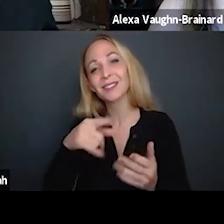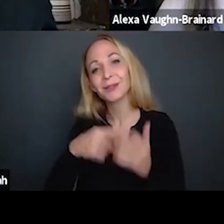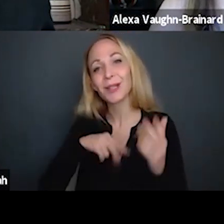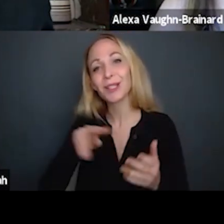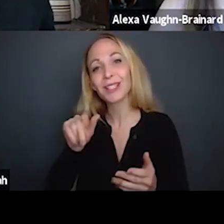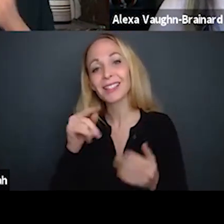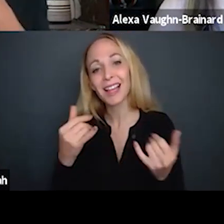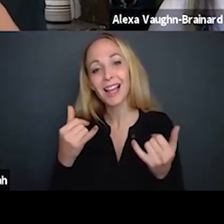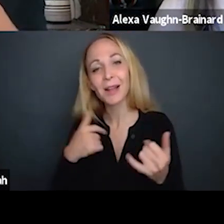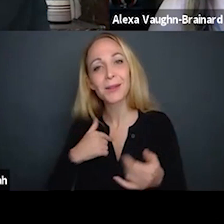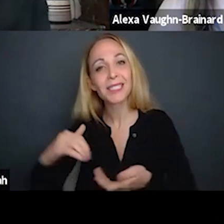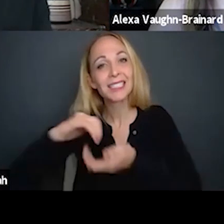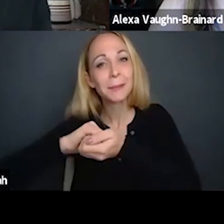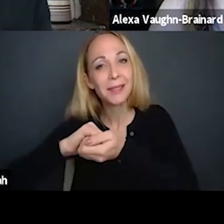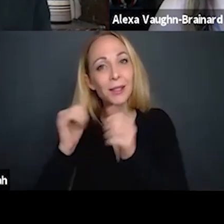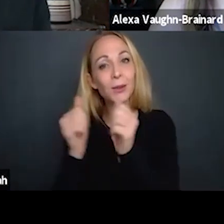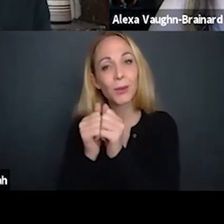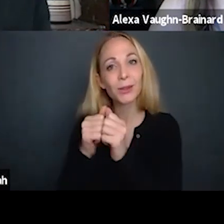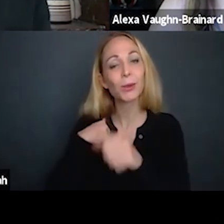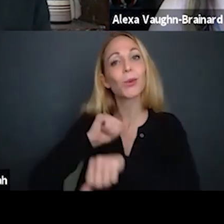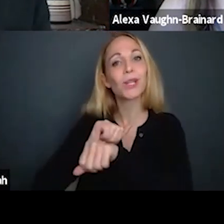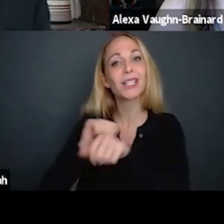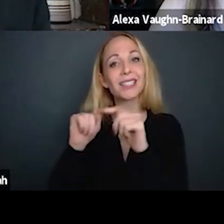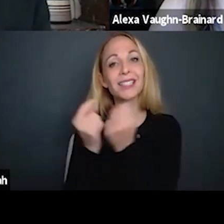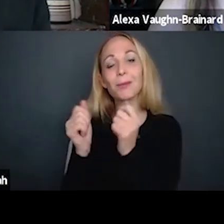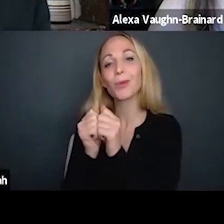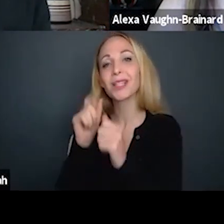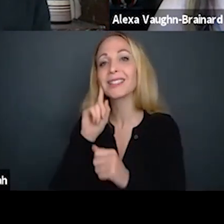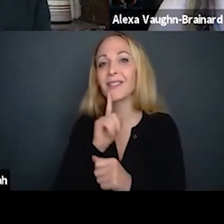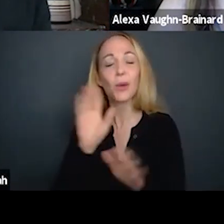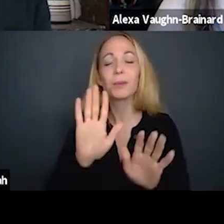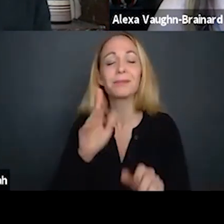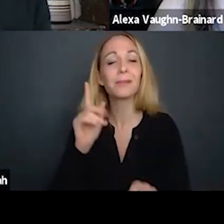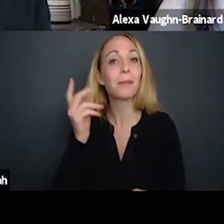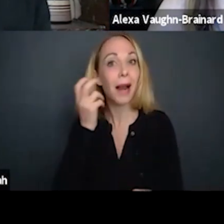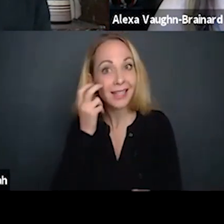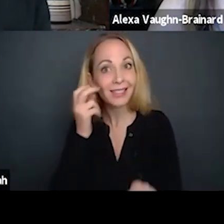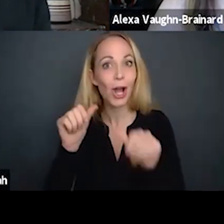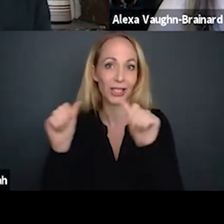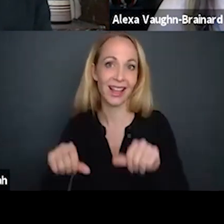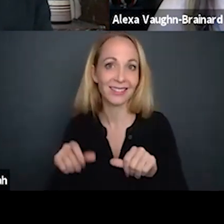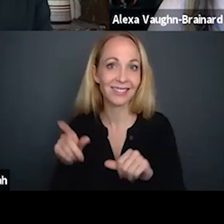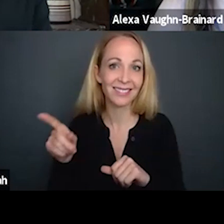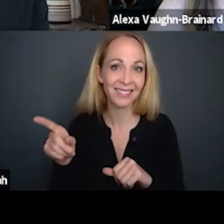And we're teaming with, working to team right now with, a deaf/blind architect who has done